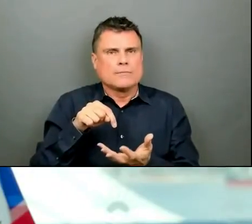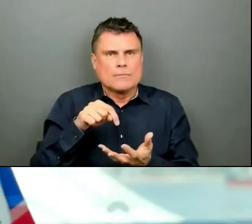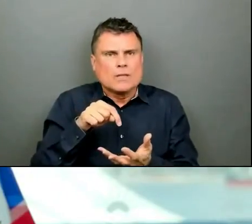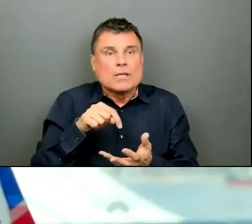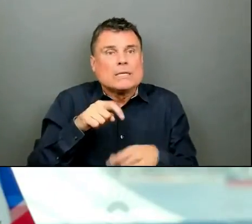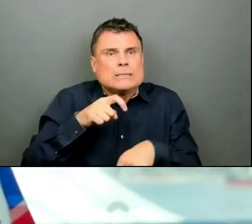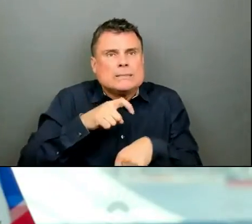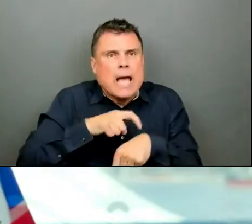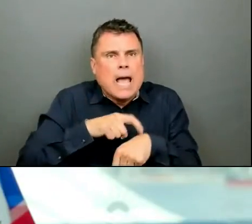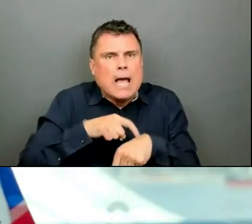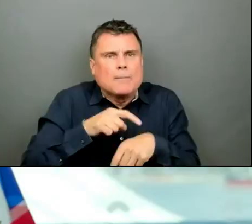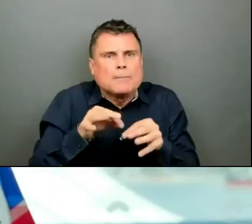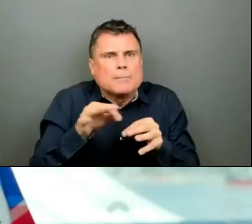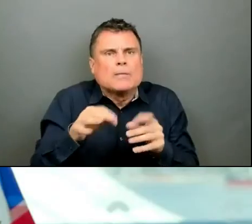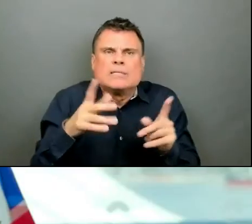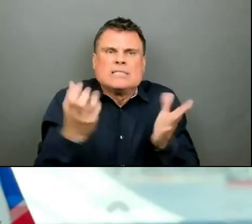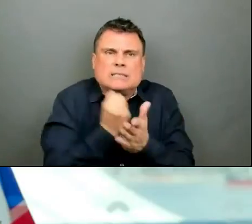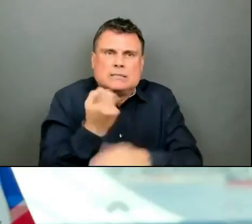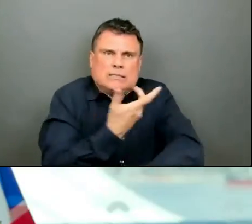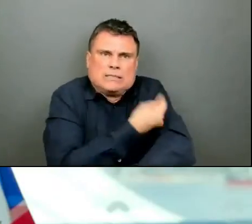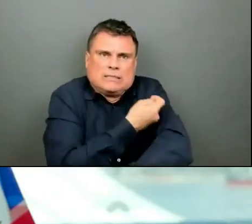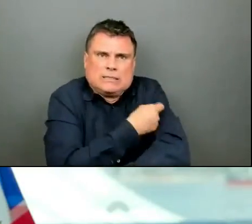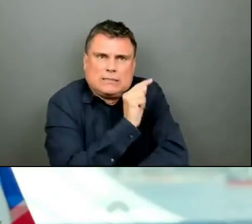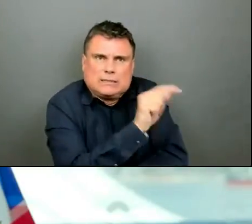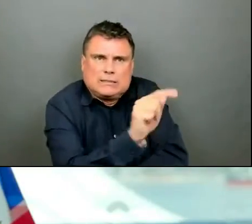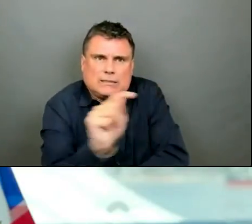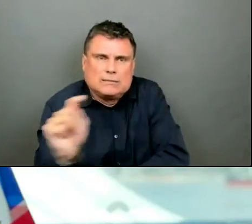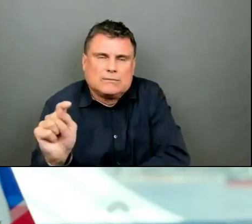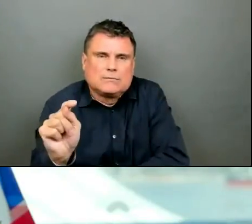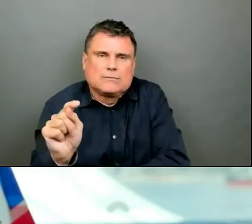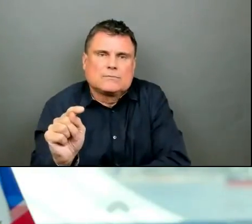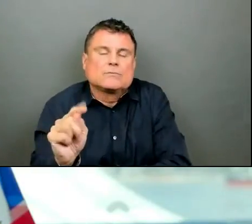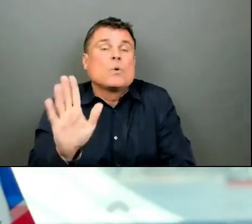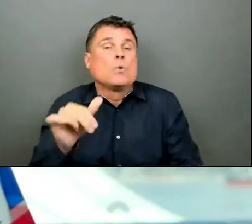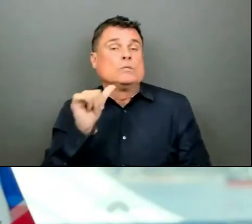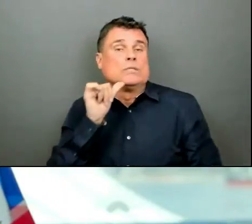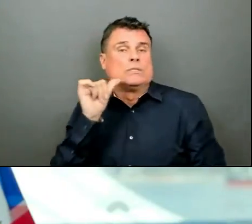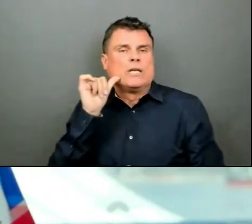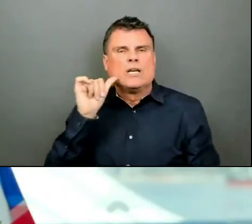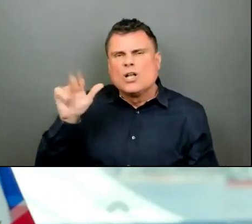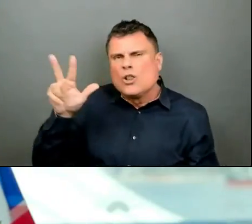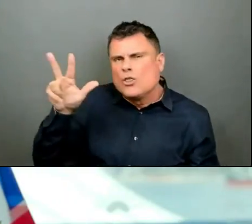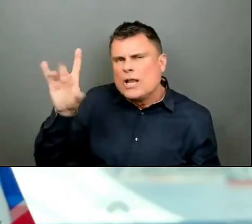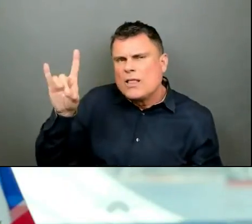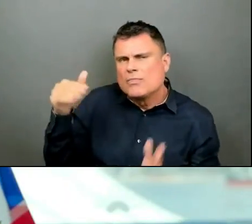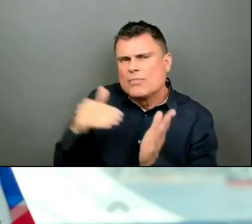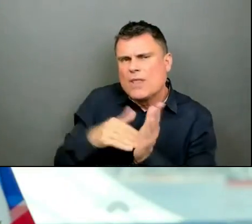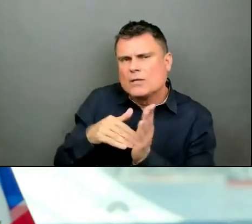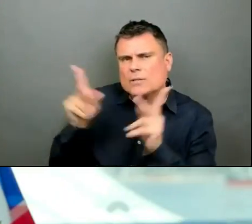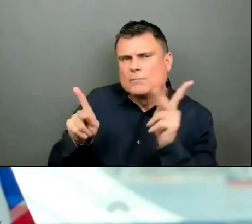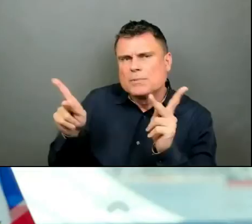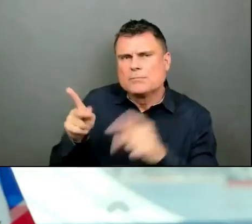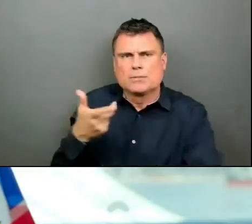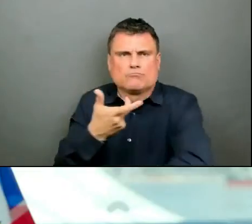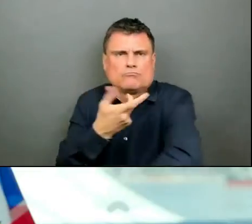AstraZeneca. I think yesterday it was 38 thousand doses, I suspect it will be more